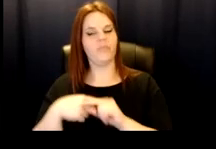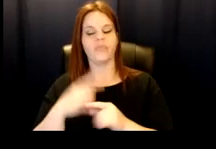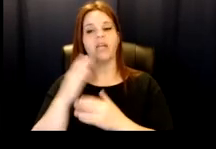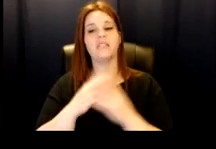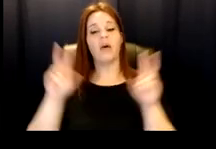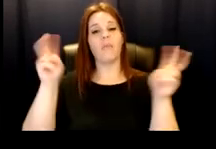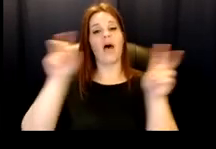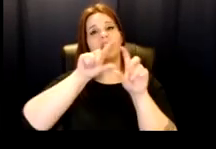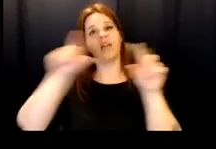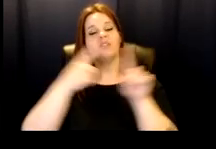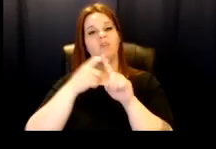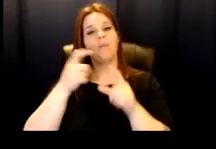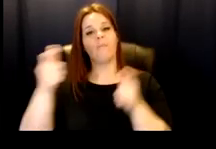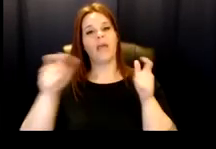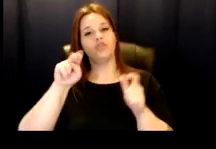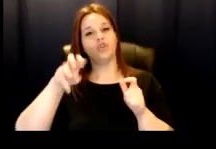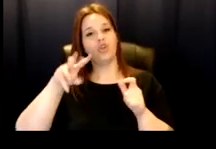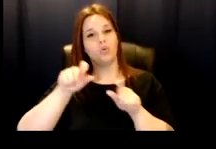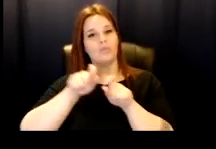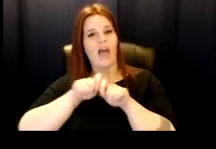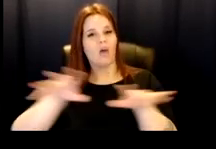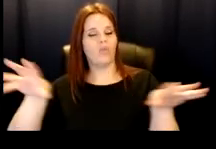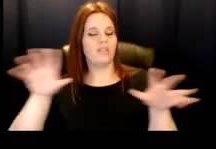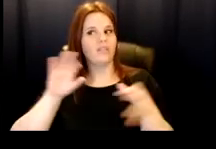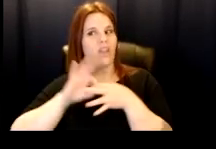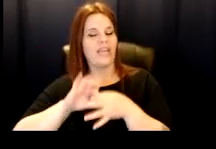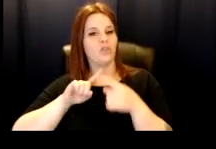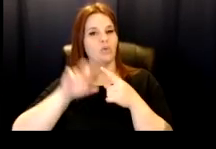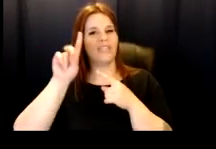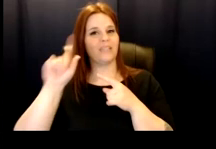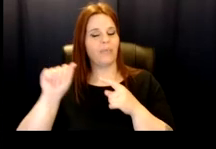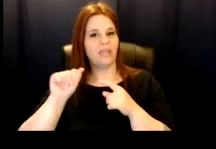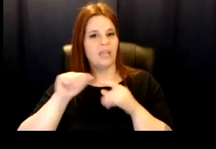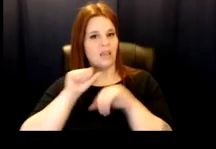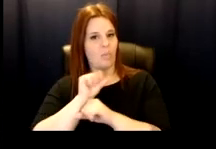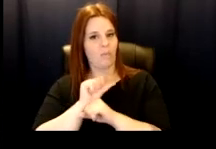during the pandemic, specifically related to disability employment. Quote: Remote work